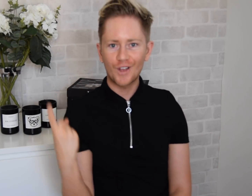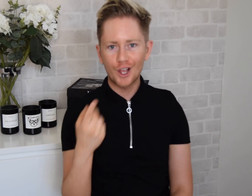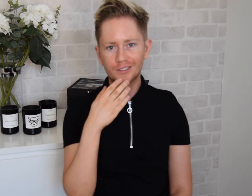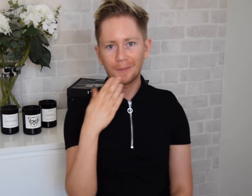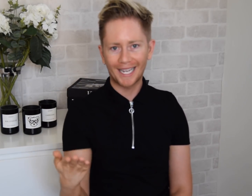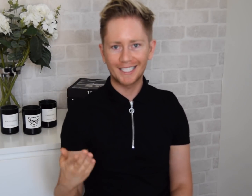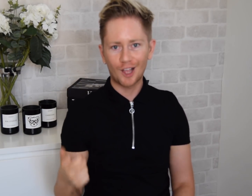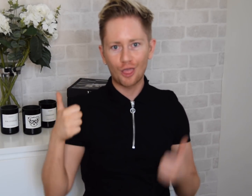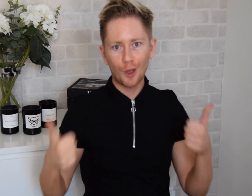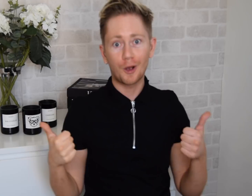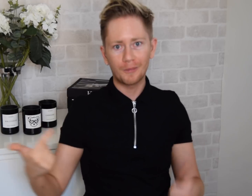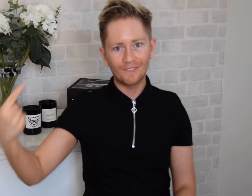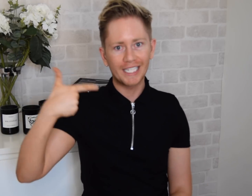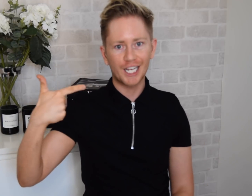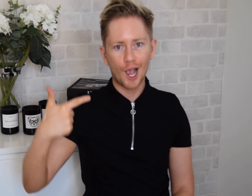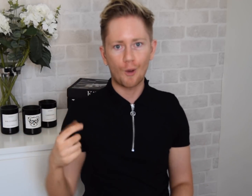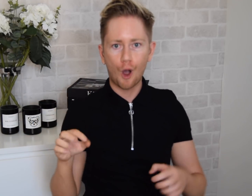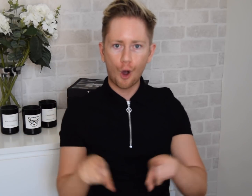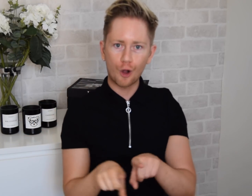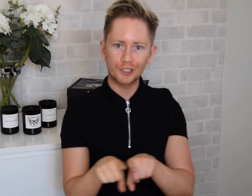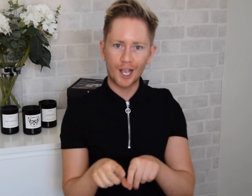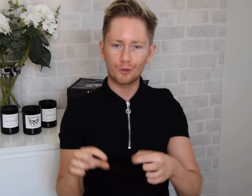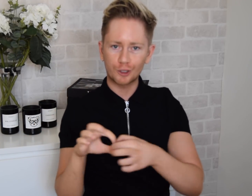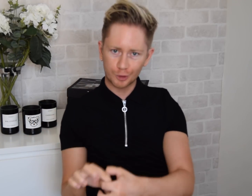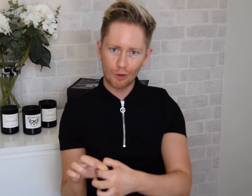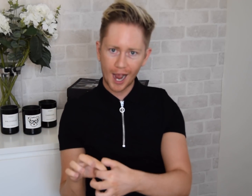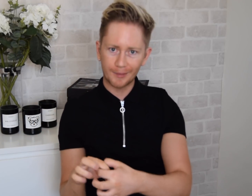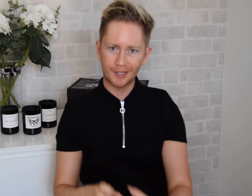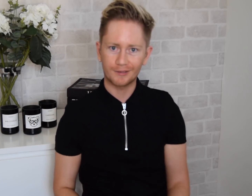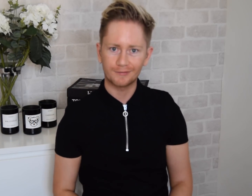But first, please thumb up my video and also subscribe!